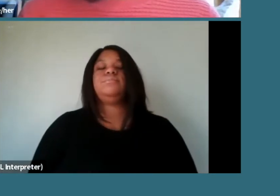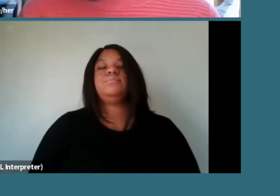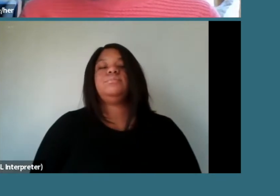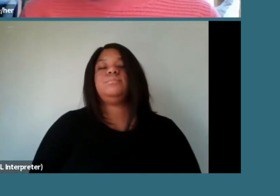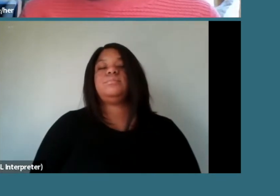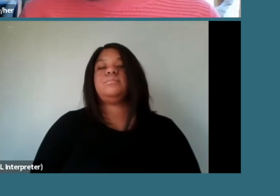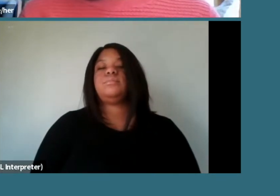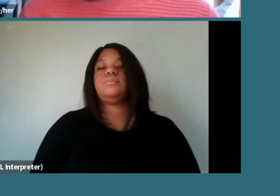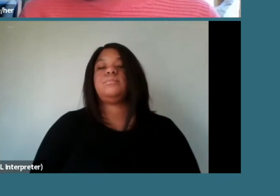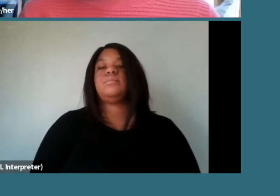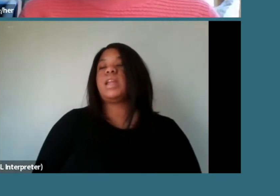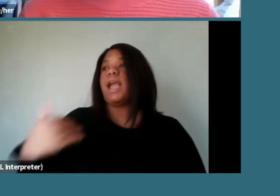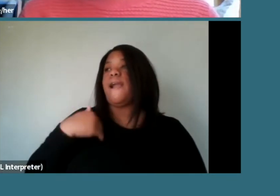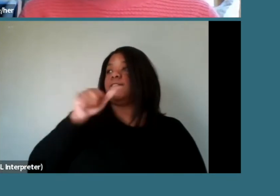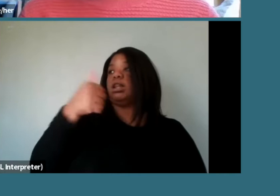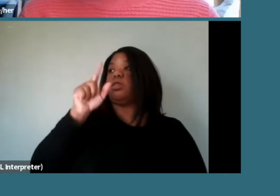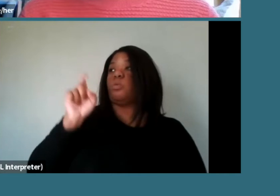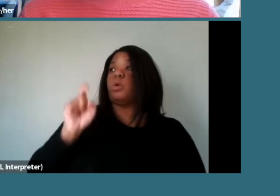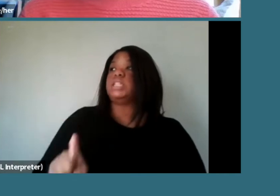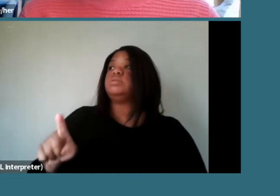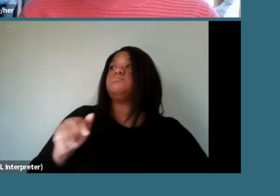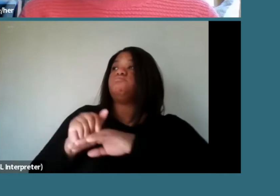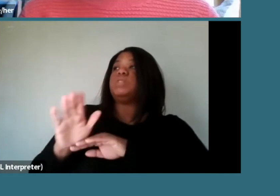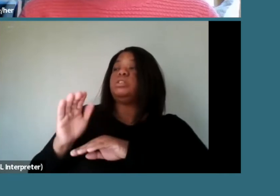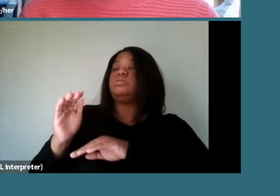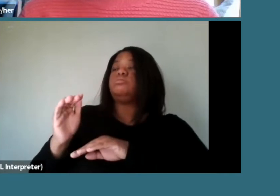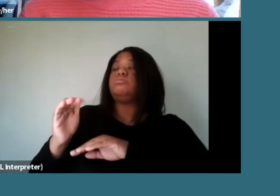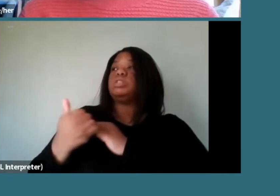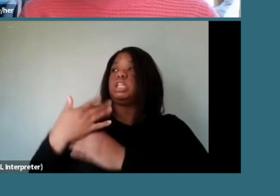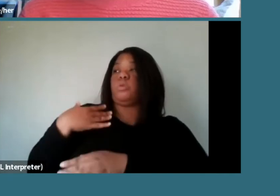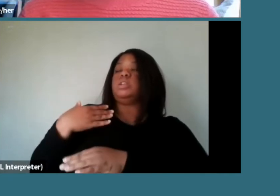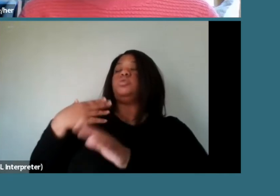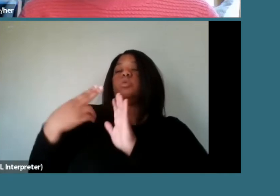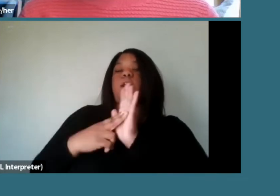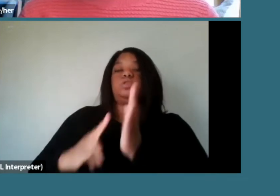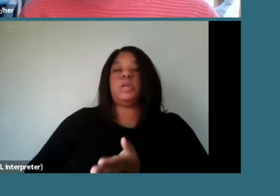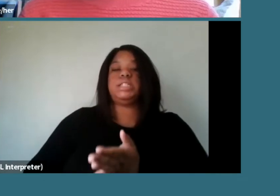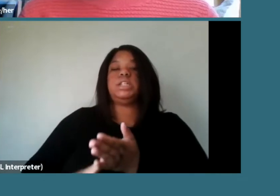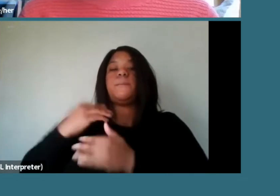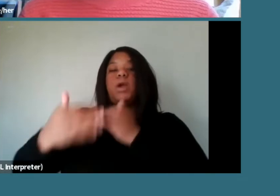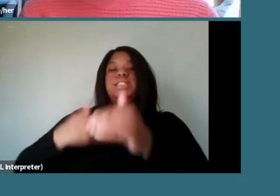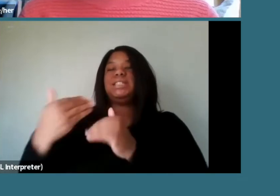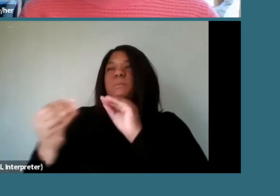I have another question that was sent to us during the registration process. This is more technical.